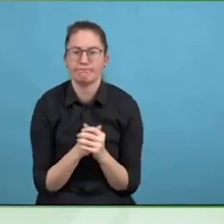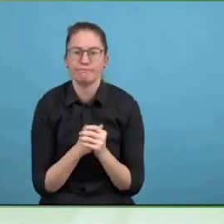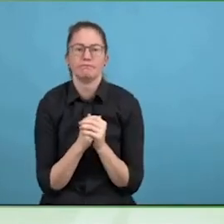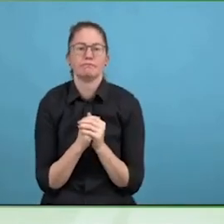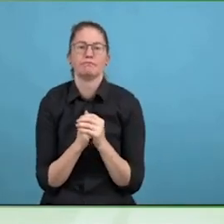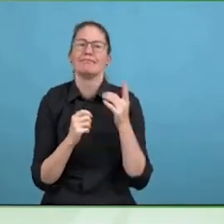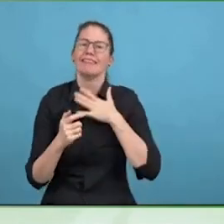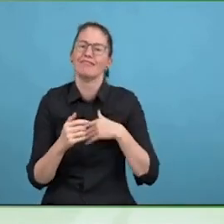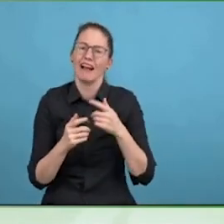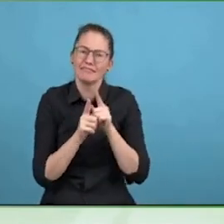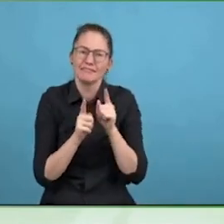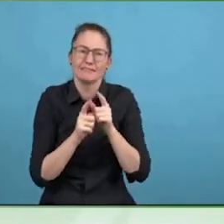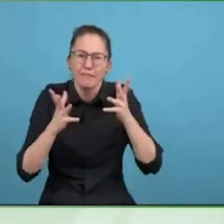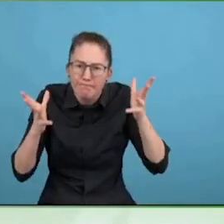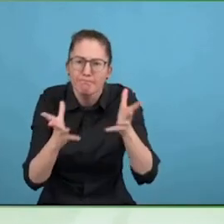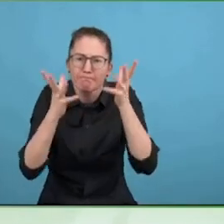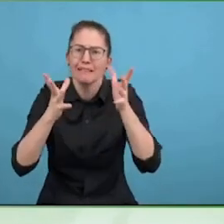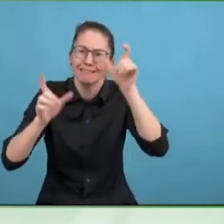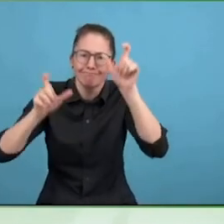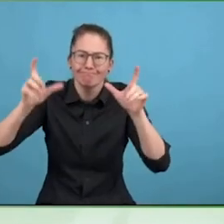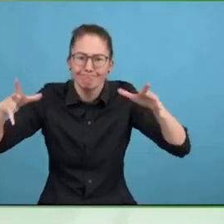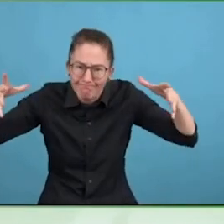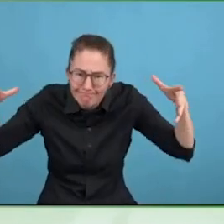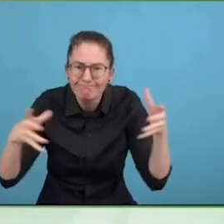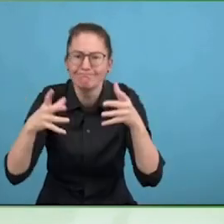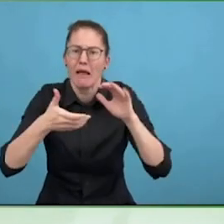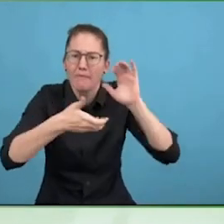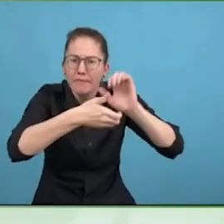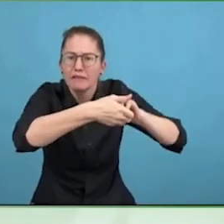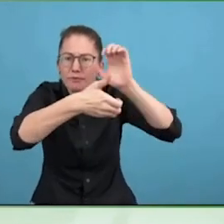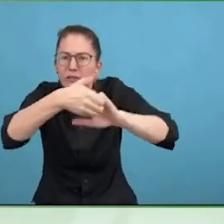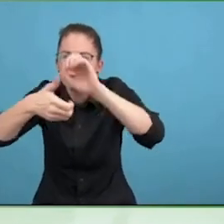approach to making sure that people are not excluded.